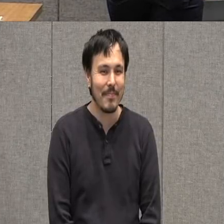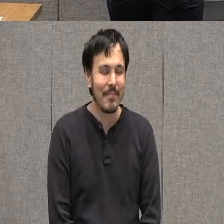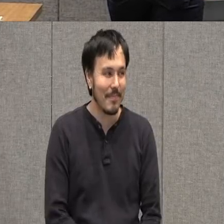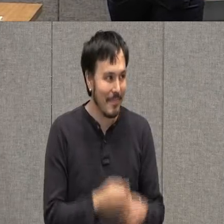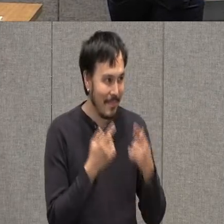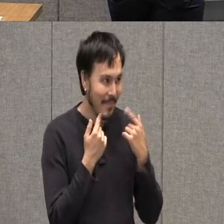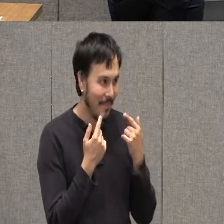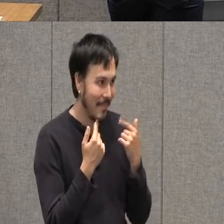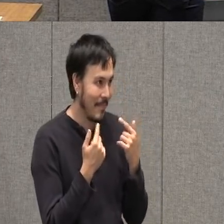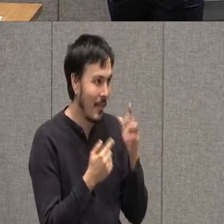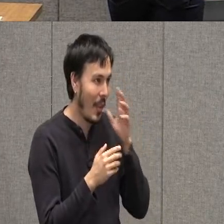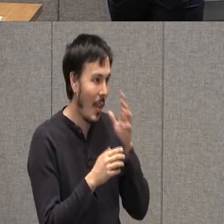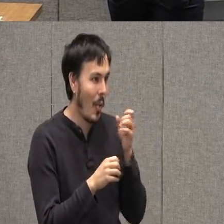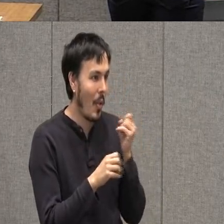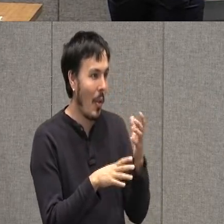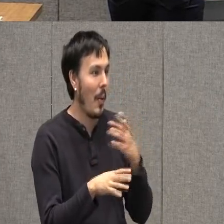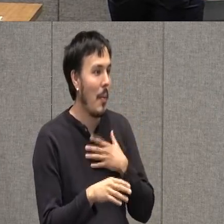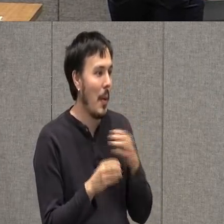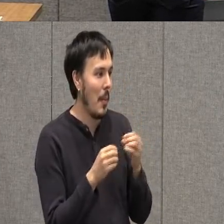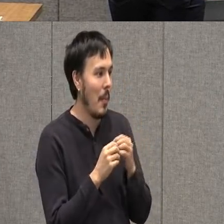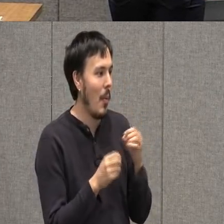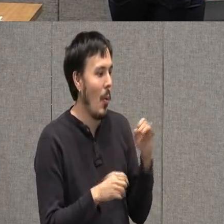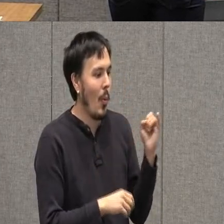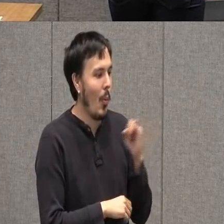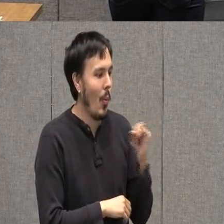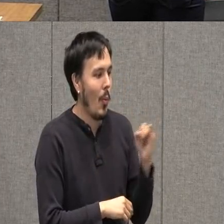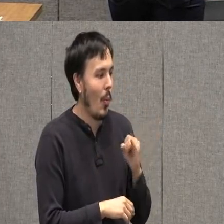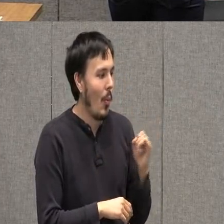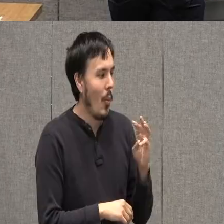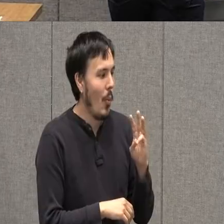I'm gonna make mine kind of wiggly lined. That's what I wanna do.